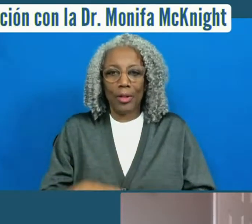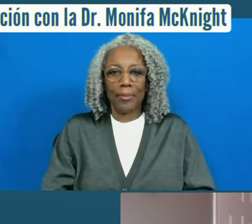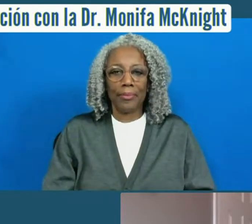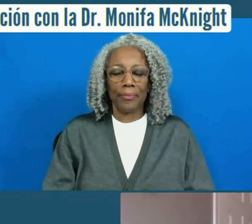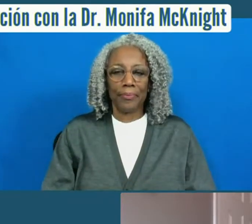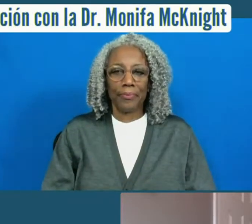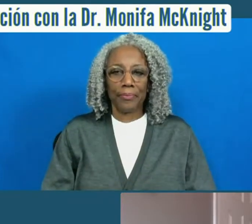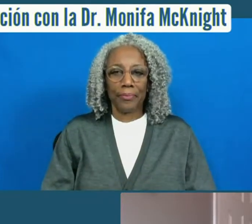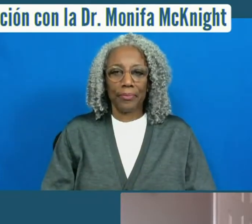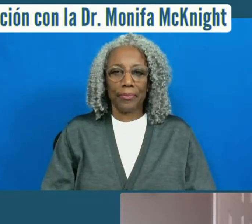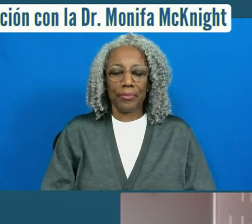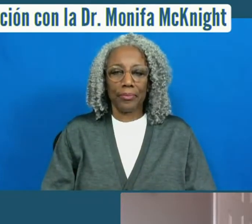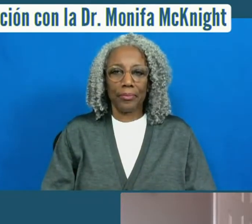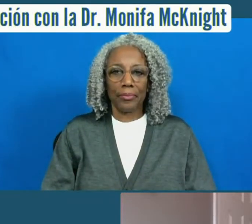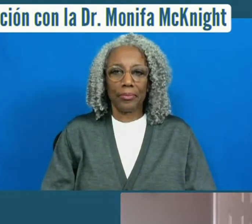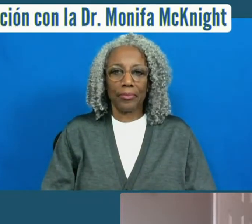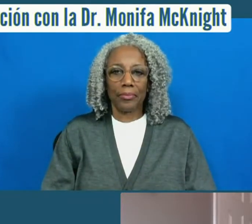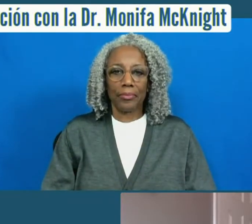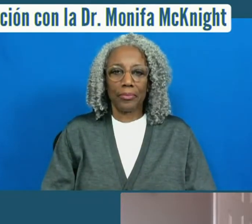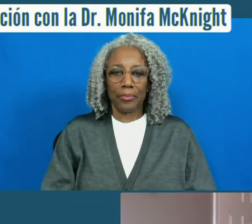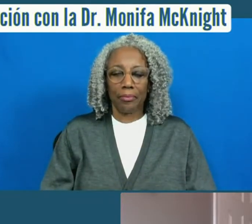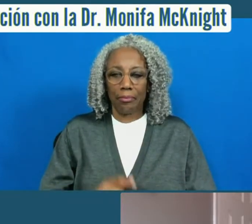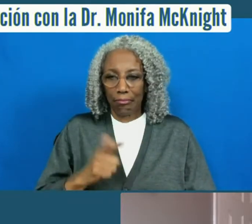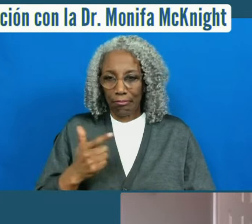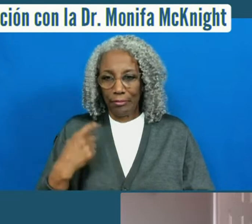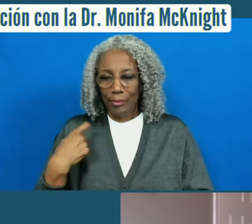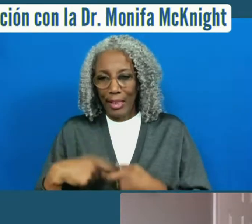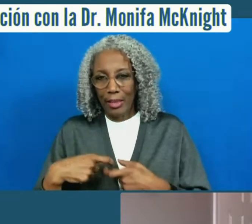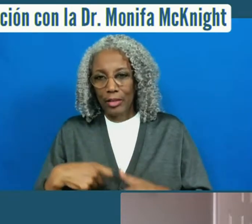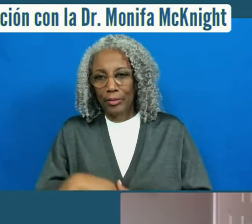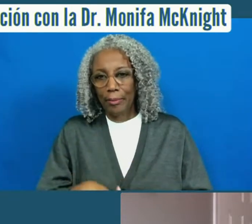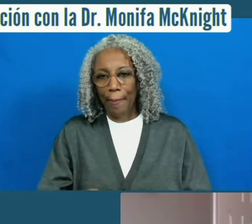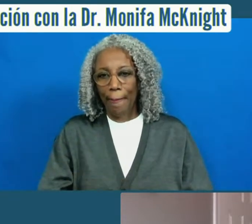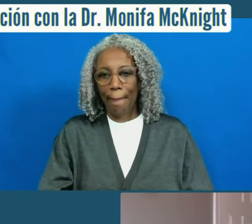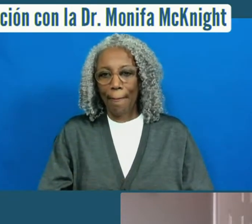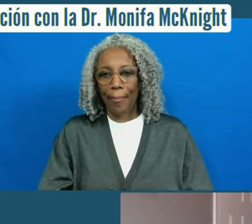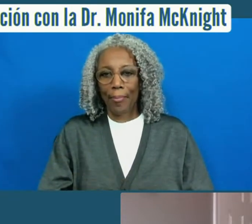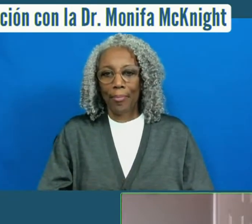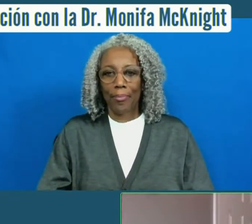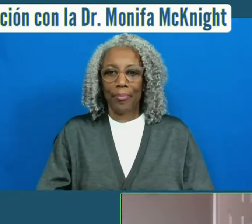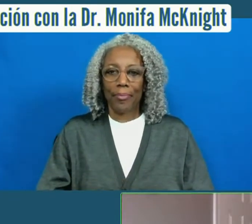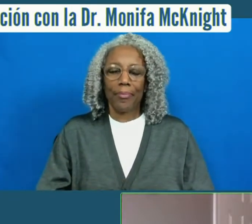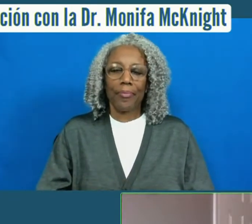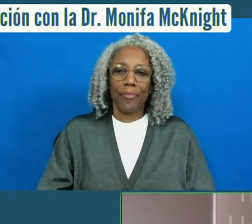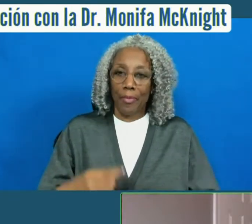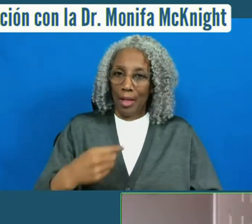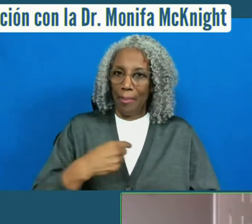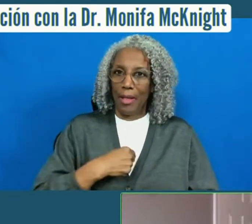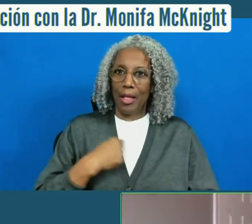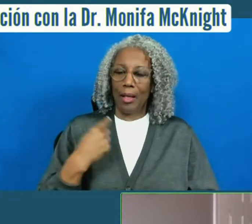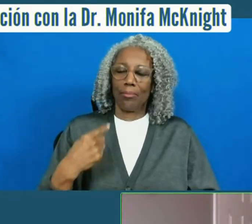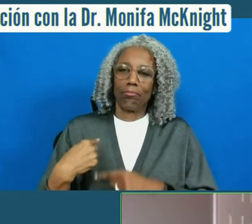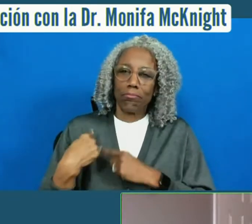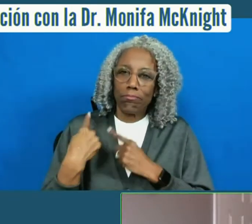empr. Me he preocupado por el